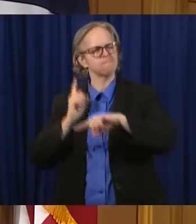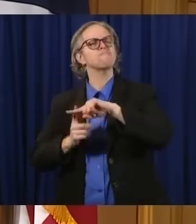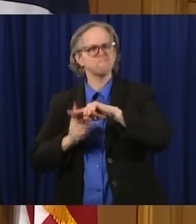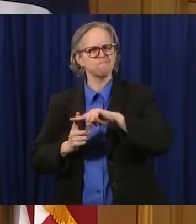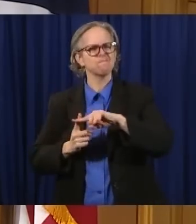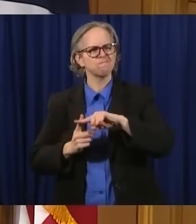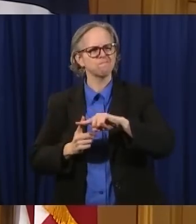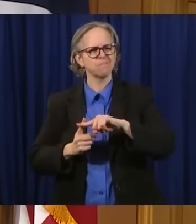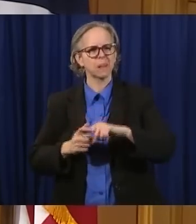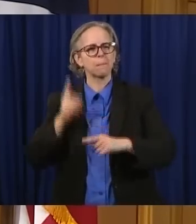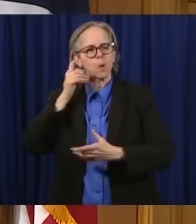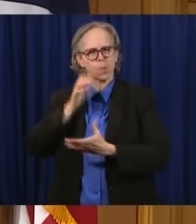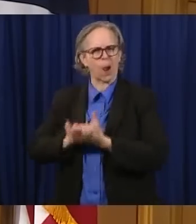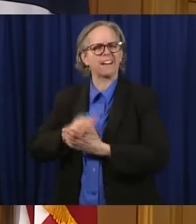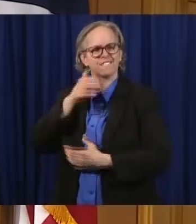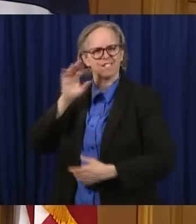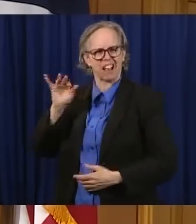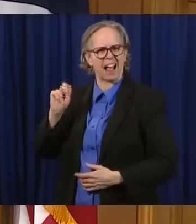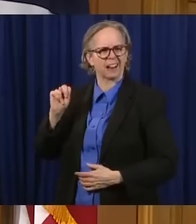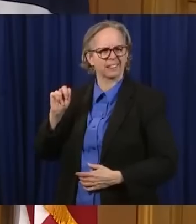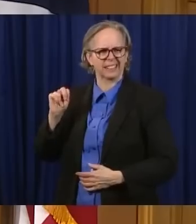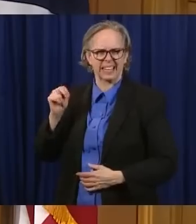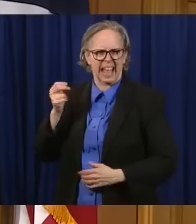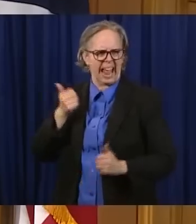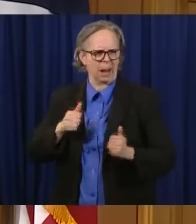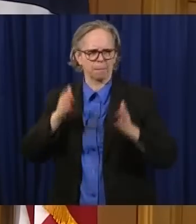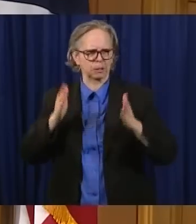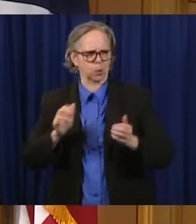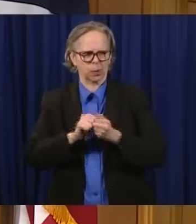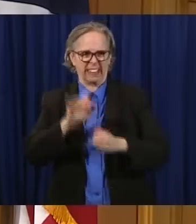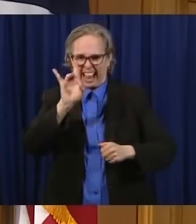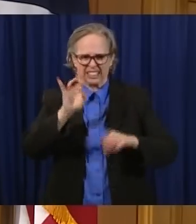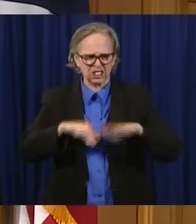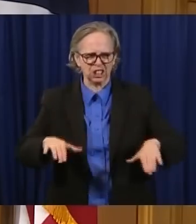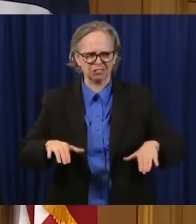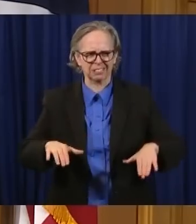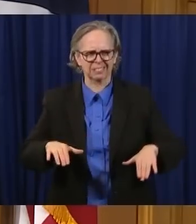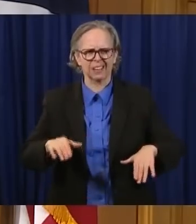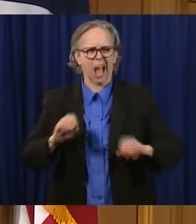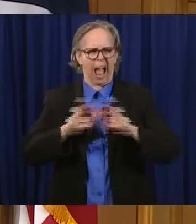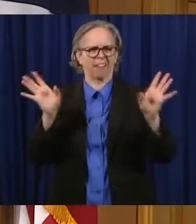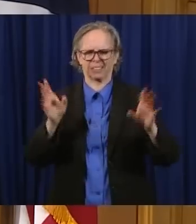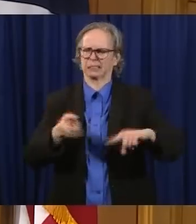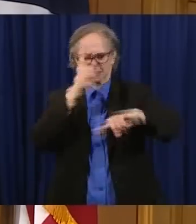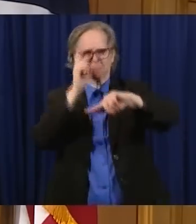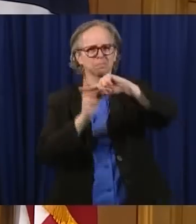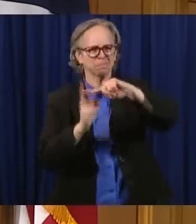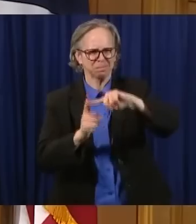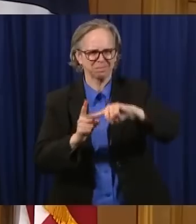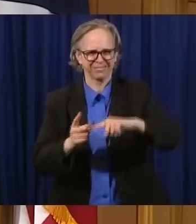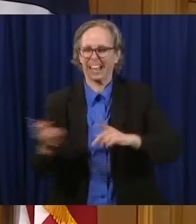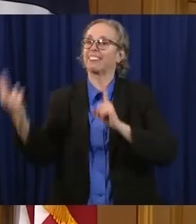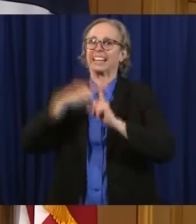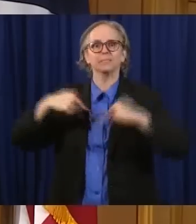I KNOW WE CAN DO THIS. THIS IS NEW. THIS IS A NEW THING FOR US BUT